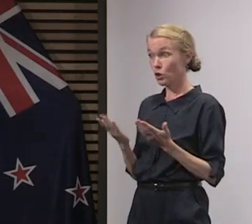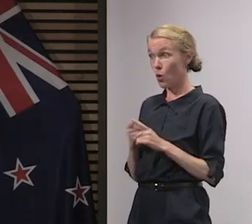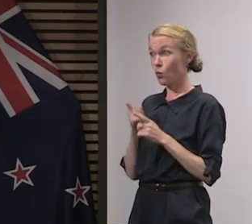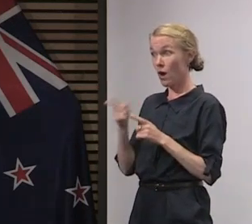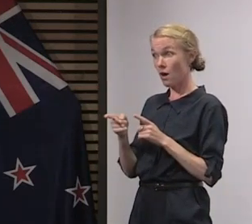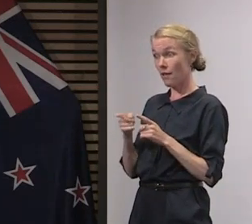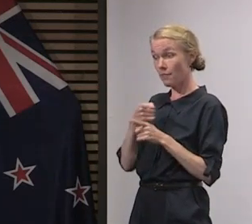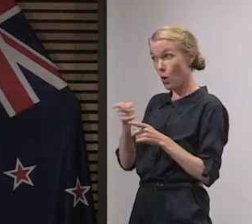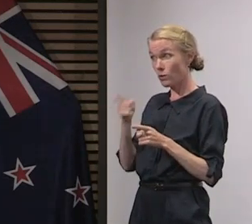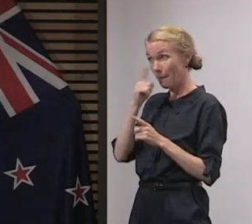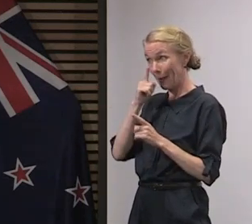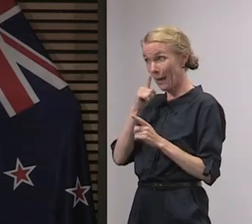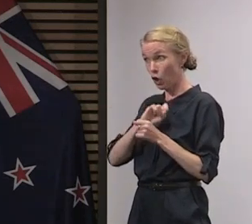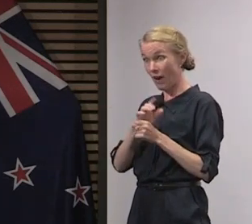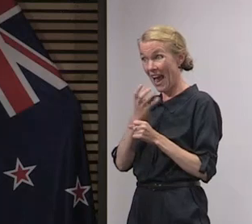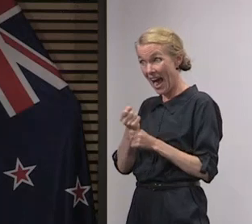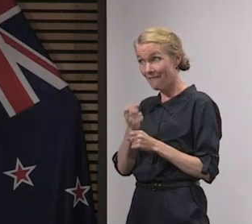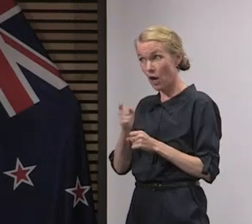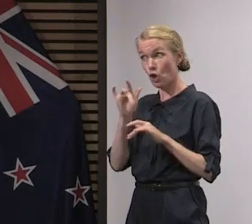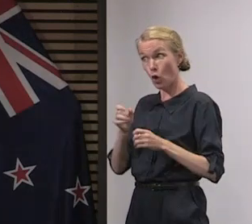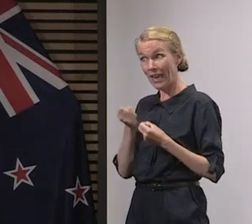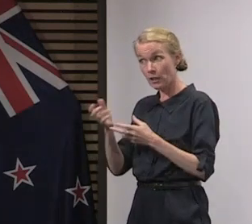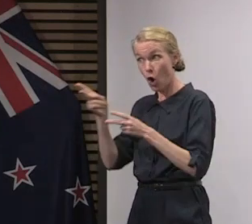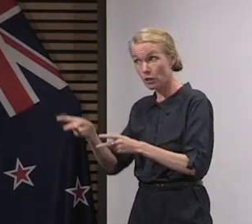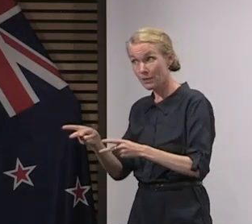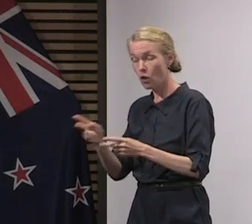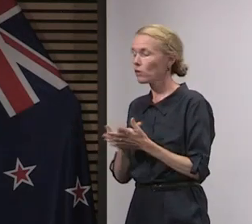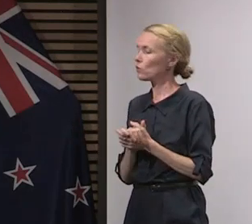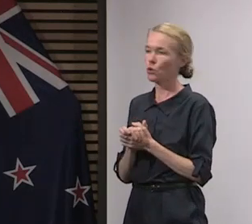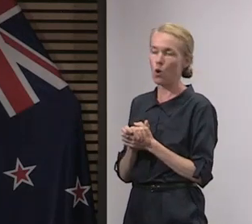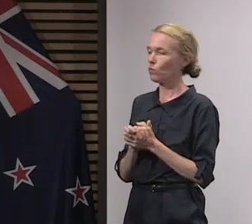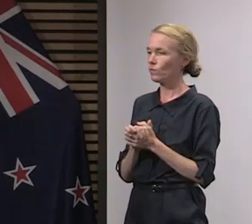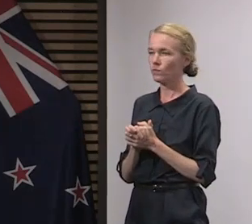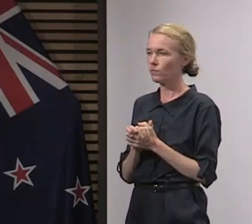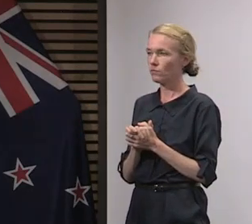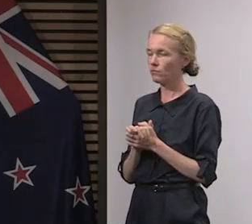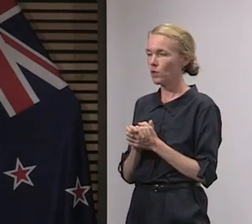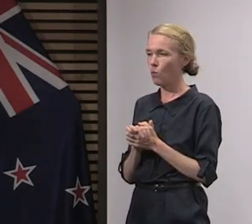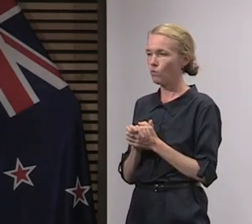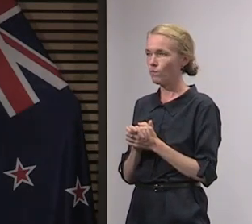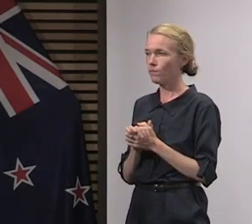cluster who have tested positive are in hospital at the moment, is that correct?